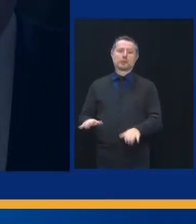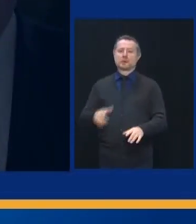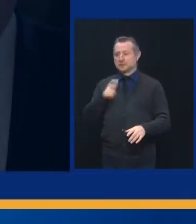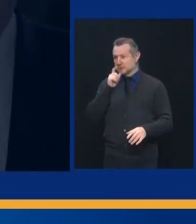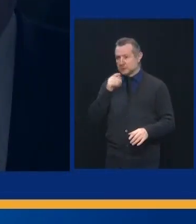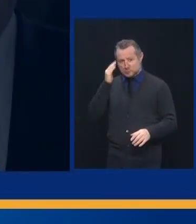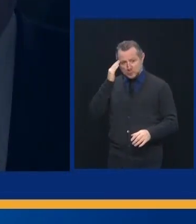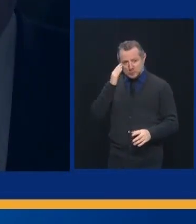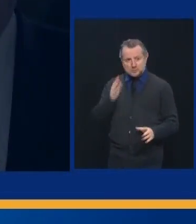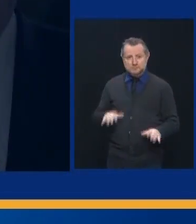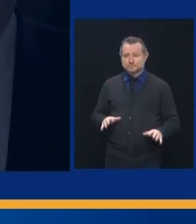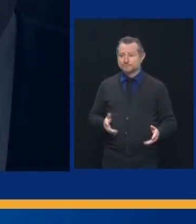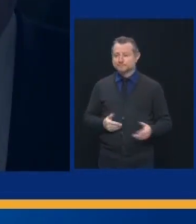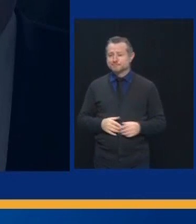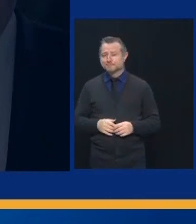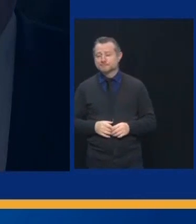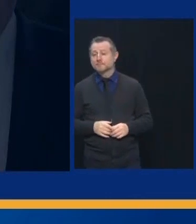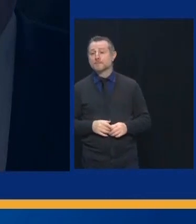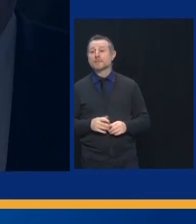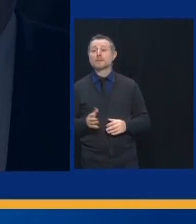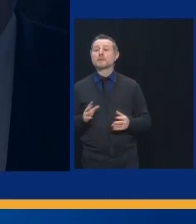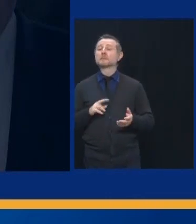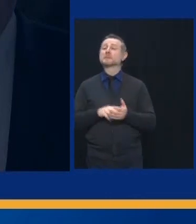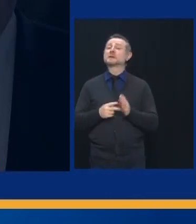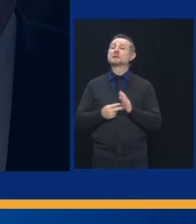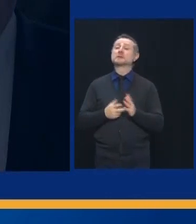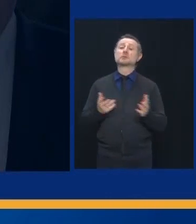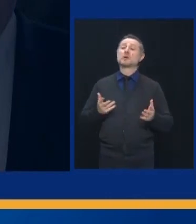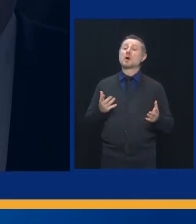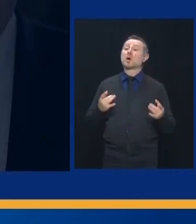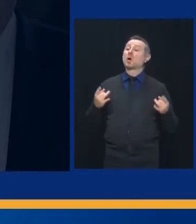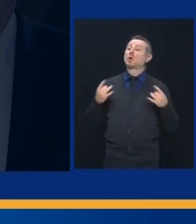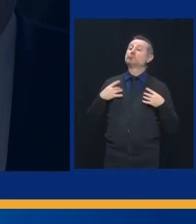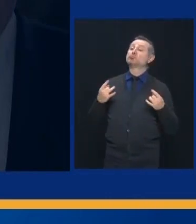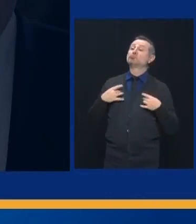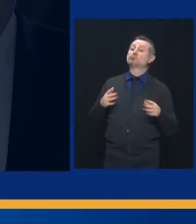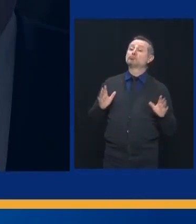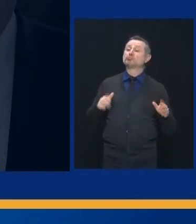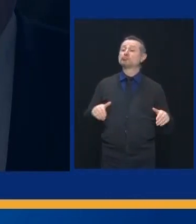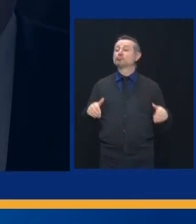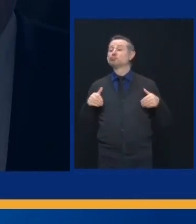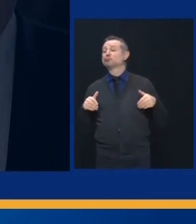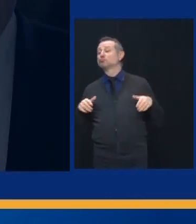WHY? SO THEY CAN SAY THERE ARE FEWER CASES. YEAH.